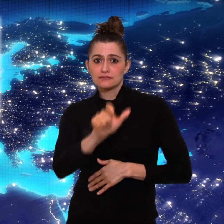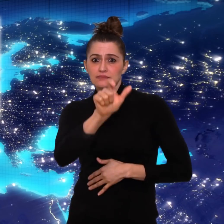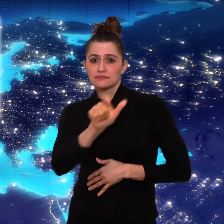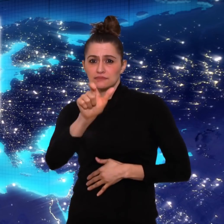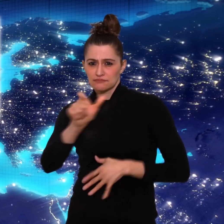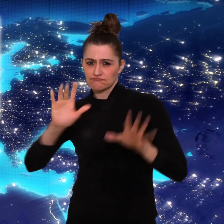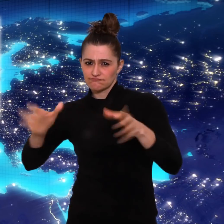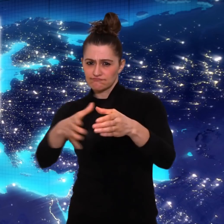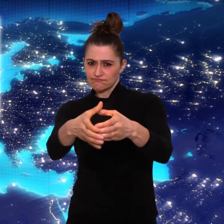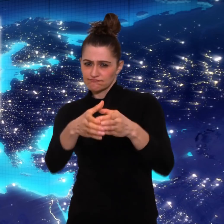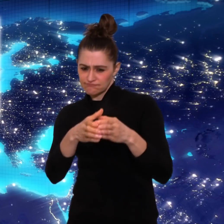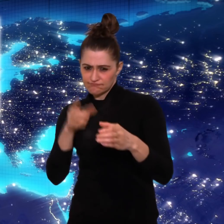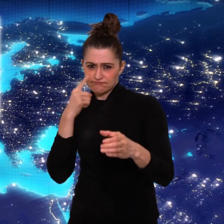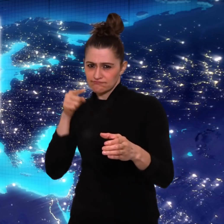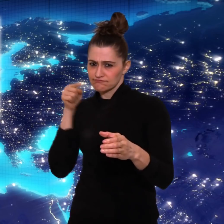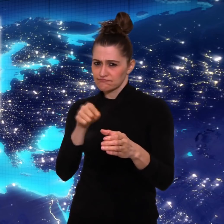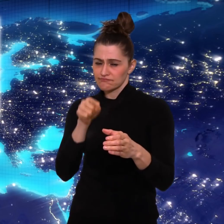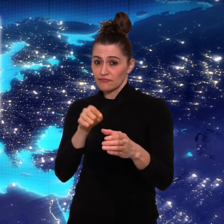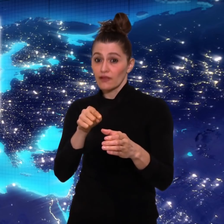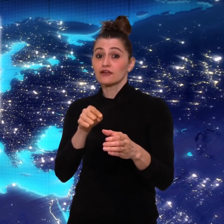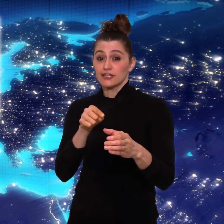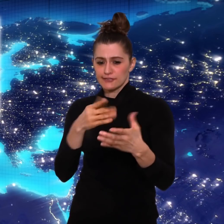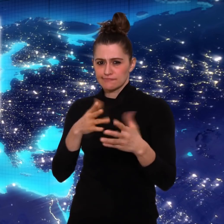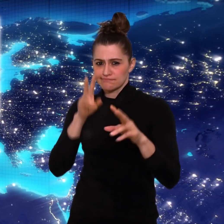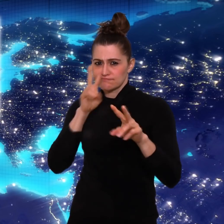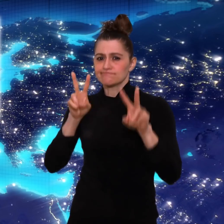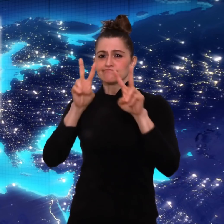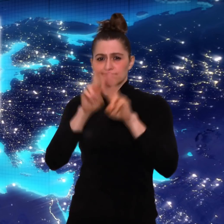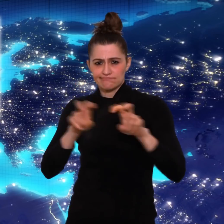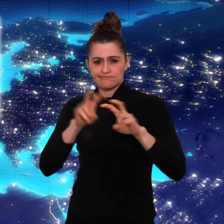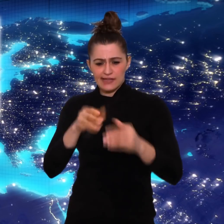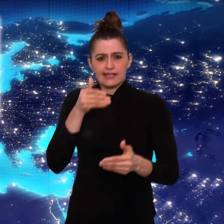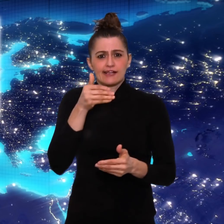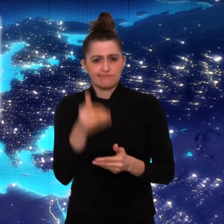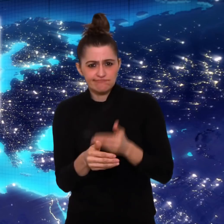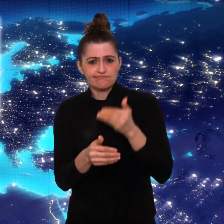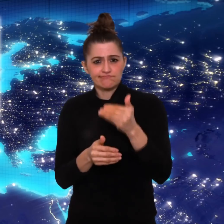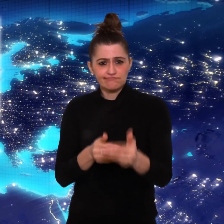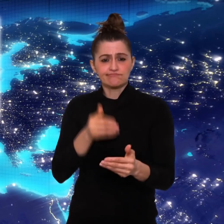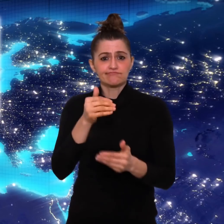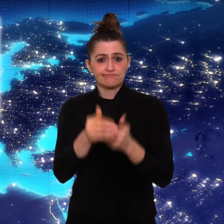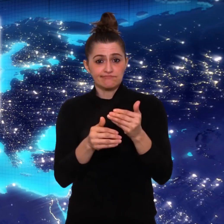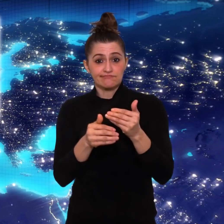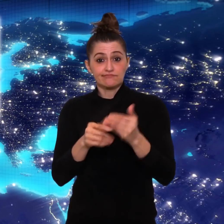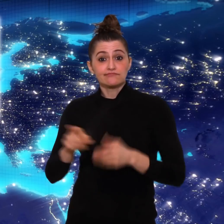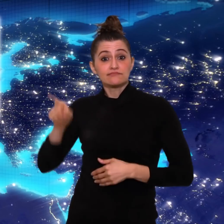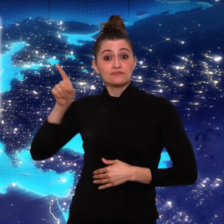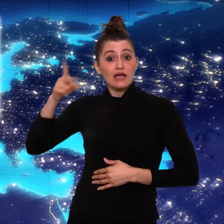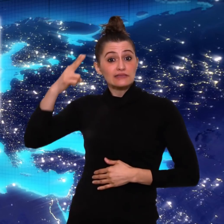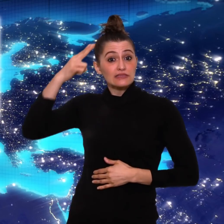Mohammed bin Salman and Erdogan